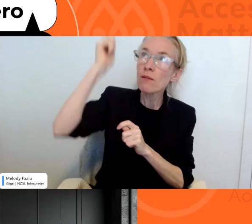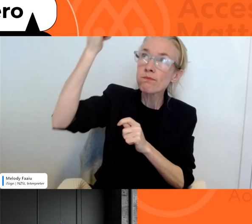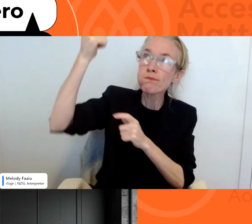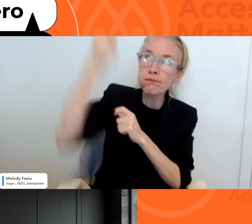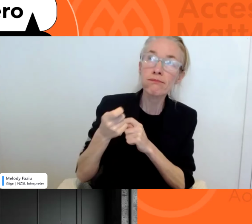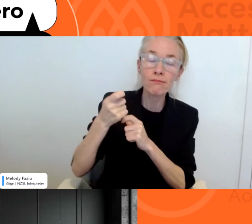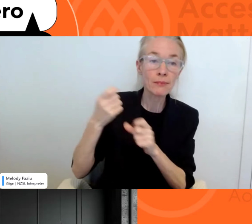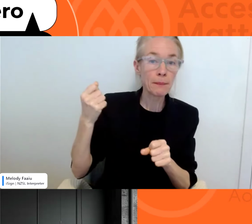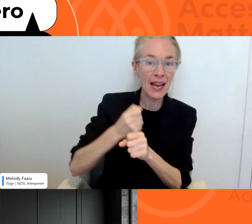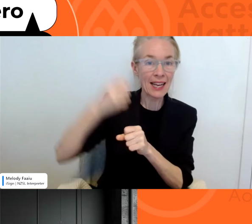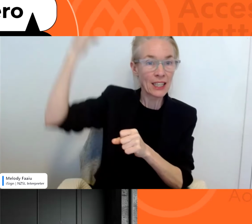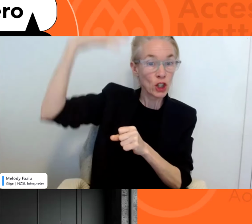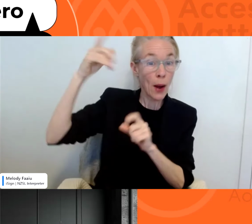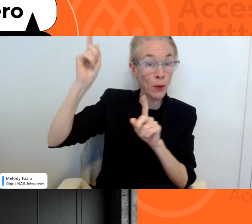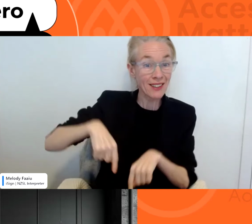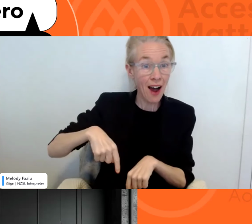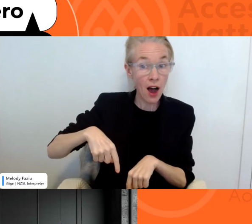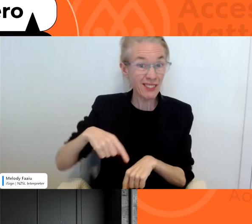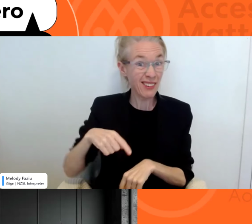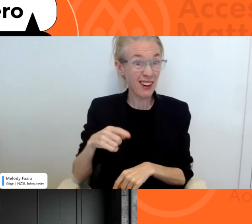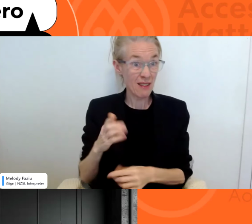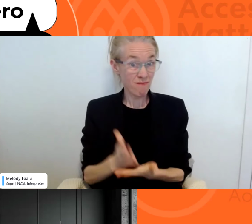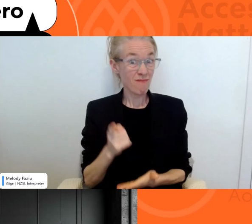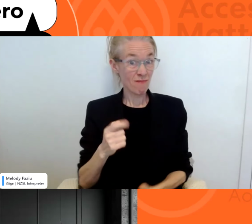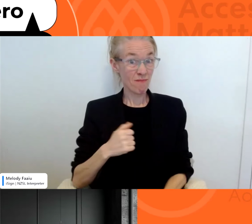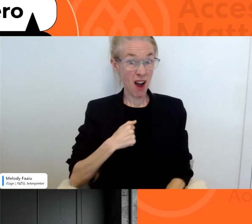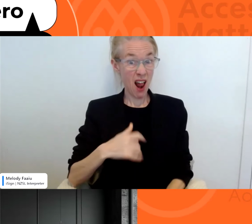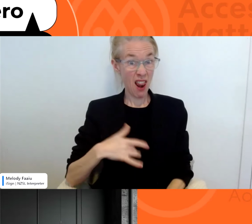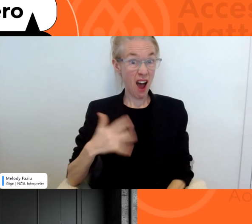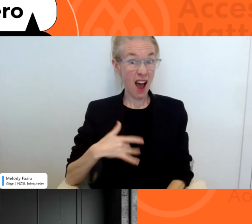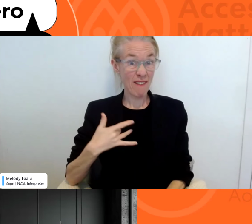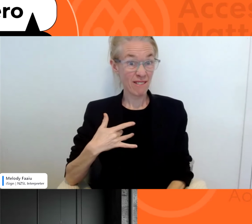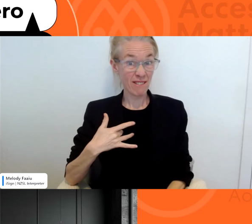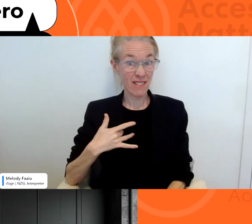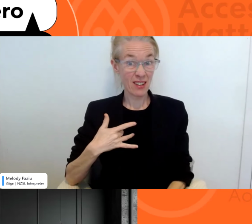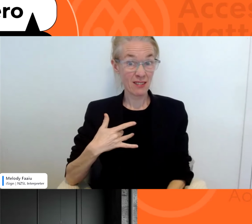is the reality, and that will be my reality, because unfortunately